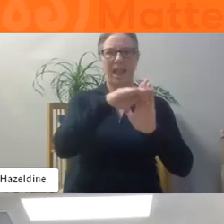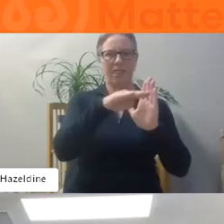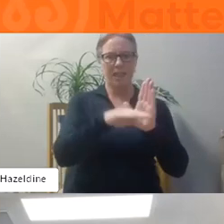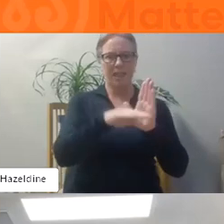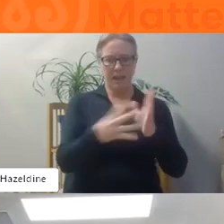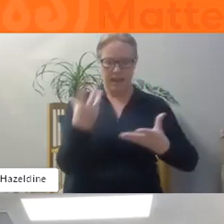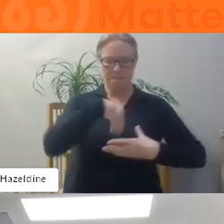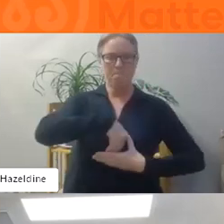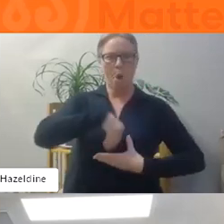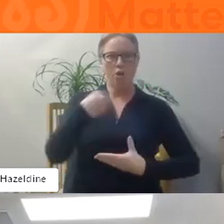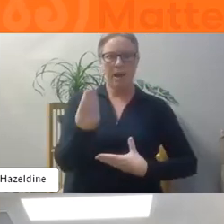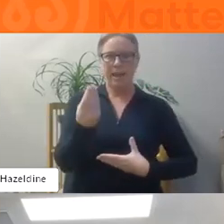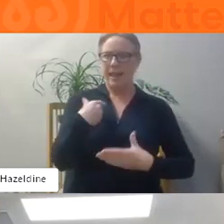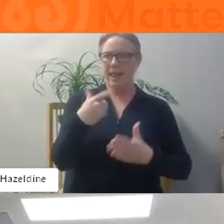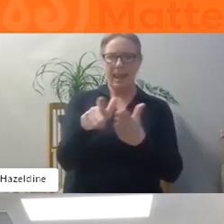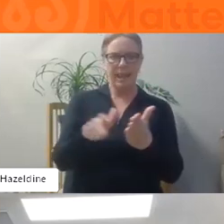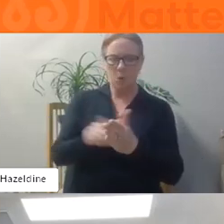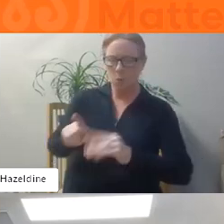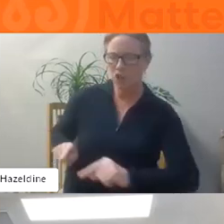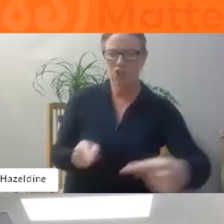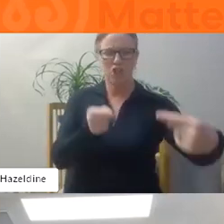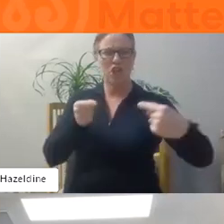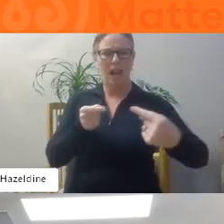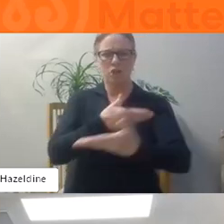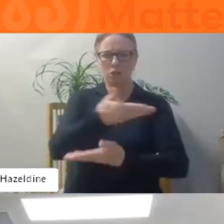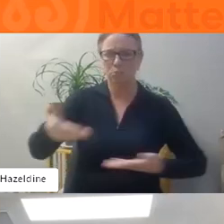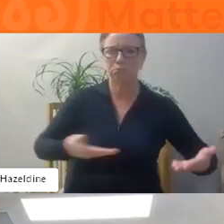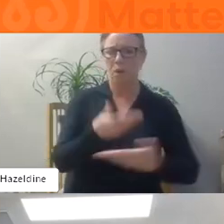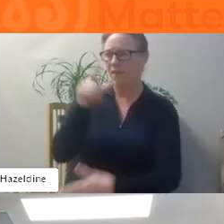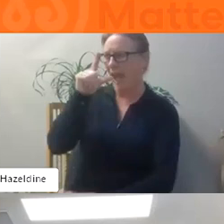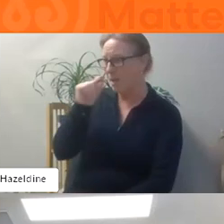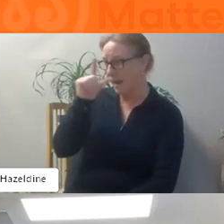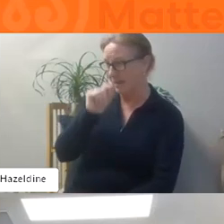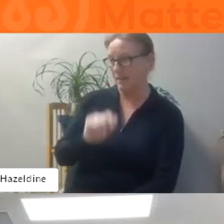and legally challenge dominant discourses of ableism and normativity.